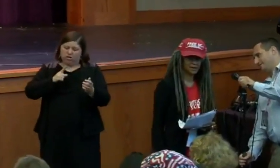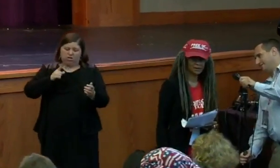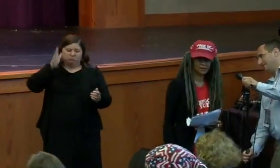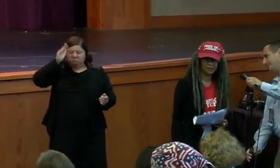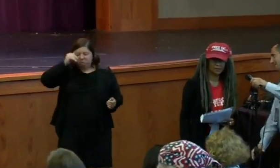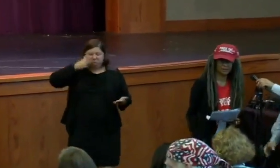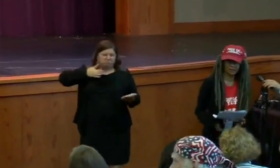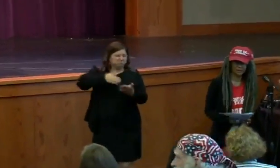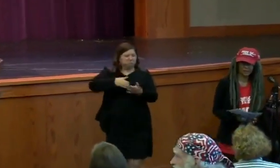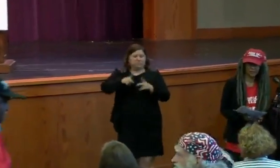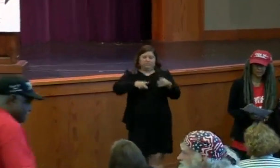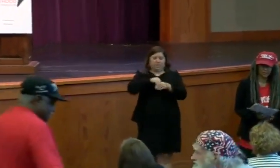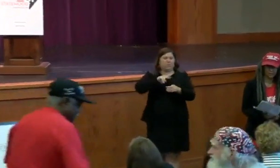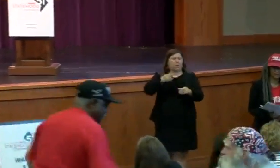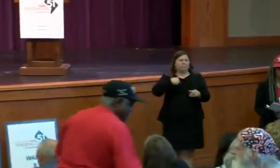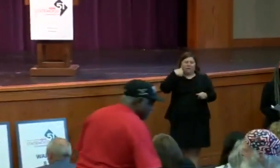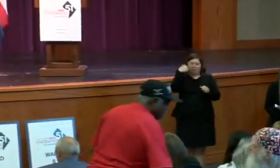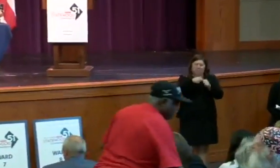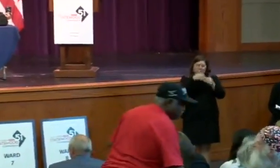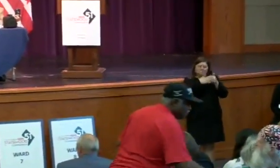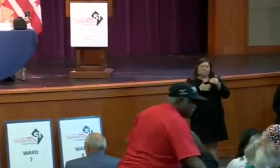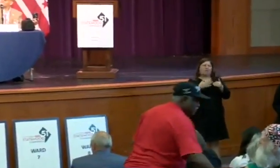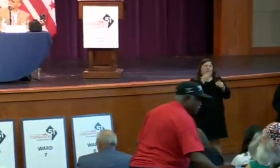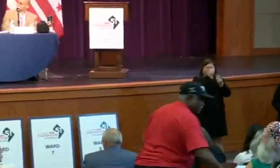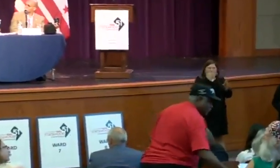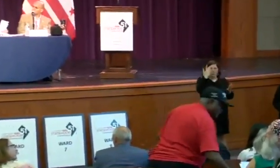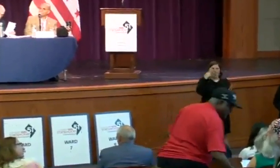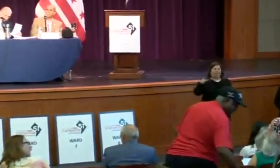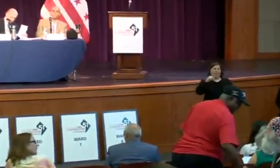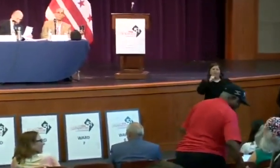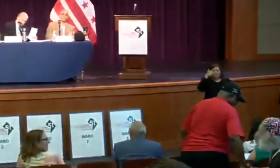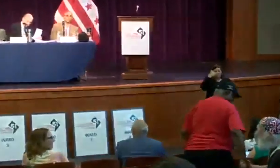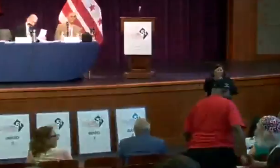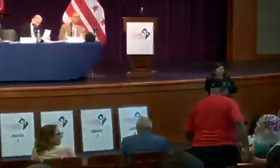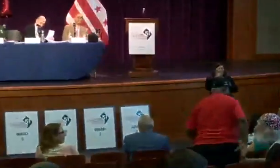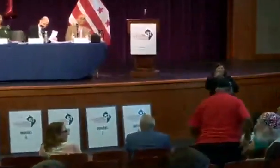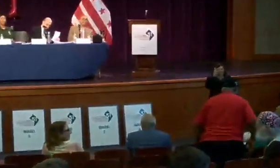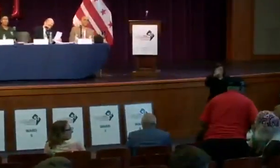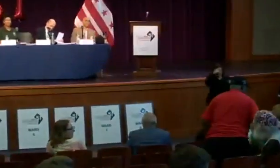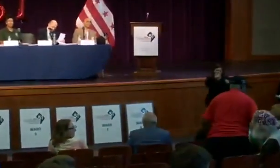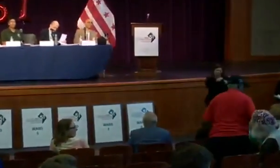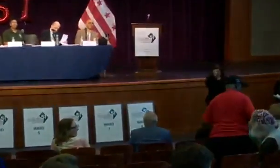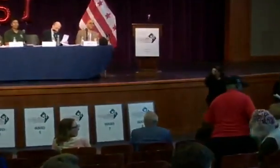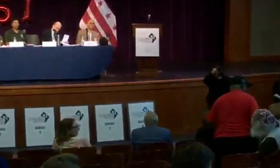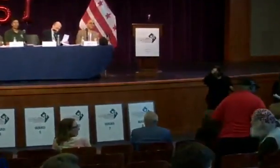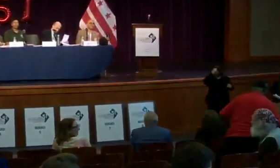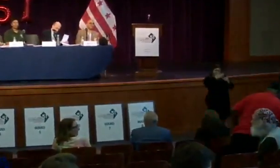FORGET IT AND I'LL TELL YOU WHAT, THEY WILL NEVER FORGET IT, EITHER. THANK YOU. THANK YOU VERY MUCH.